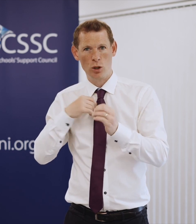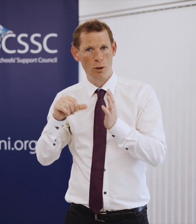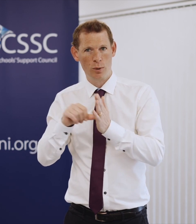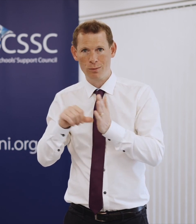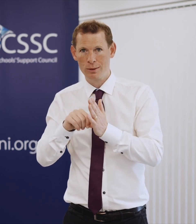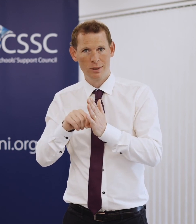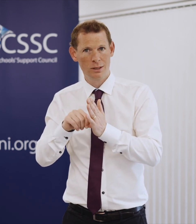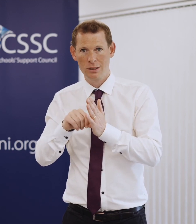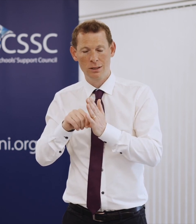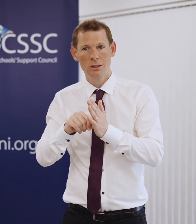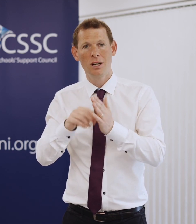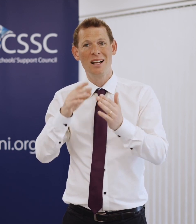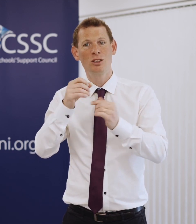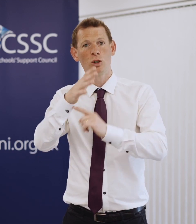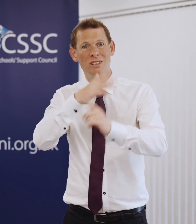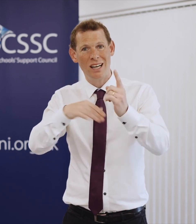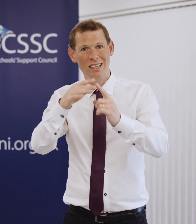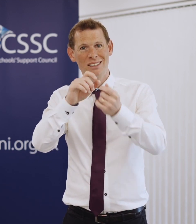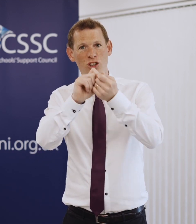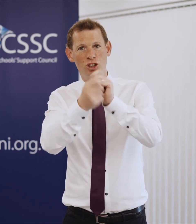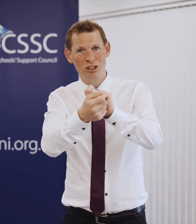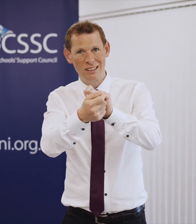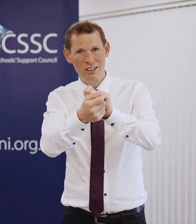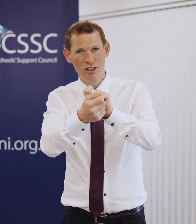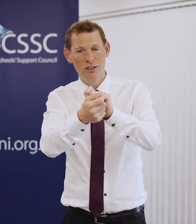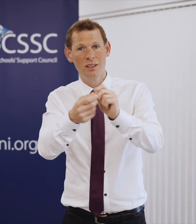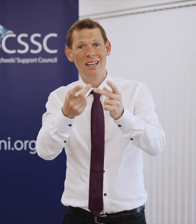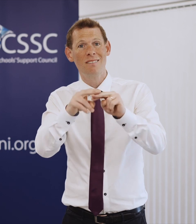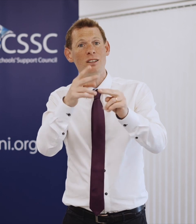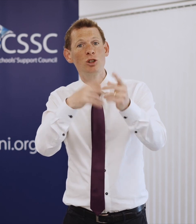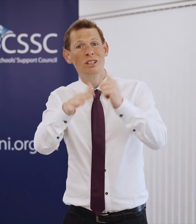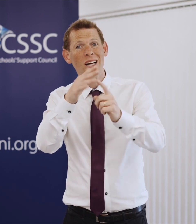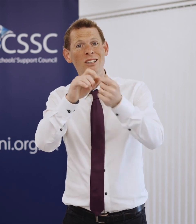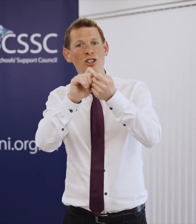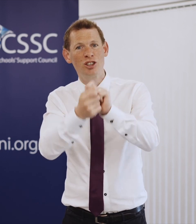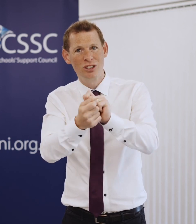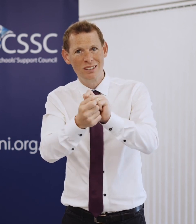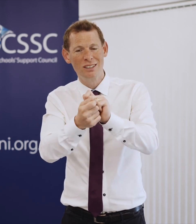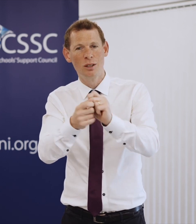So we can't fix our problem but society can change their attitude and if society